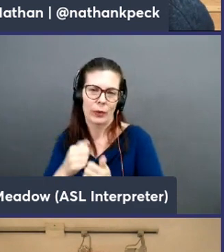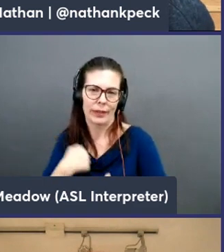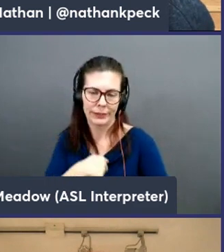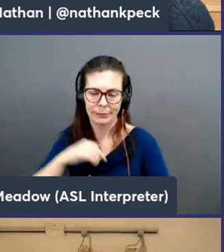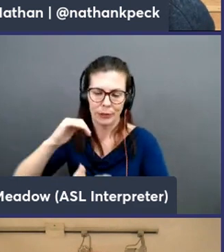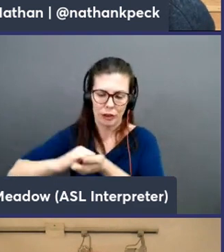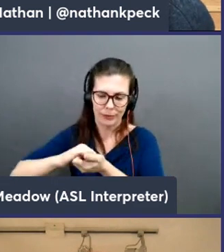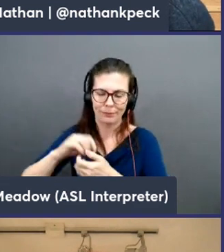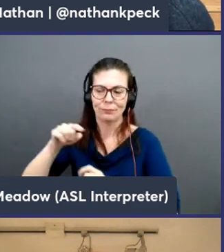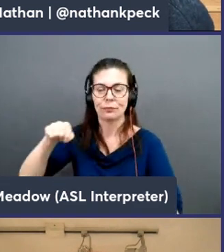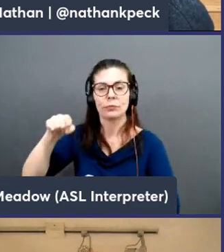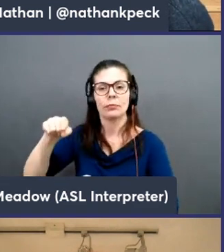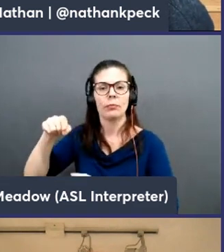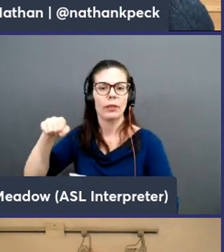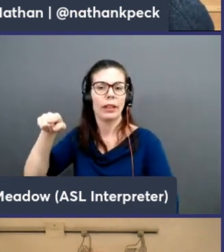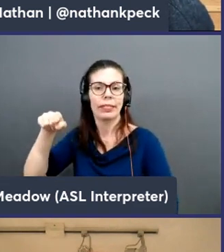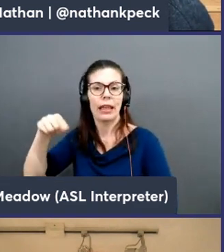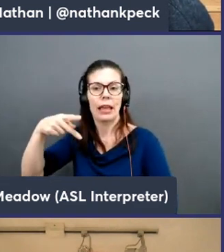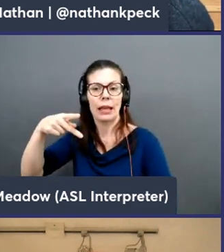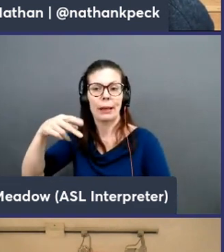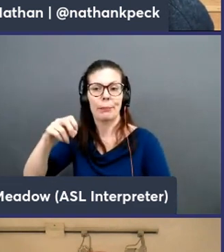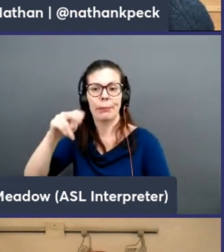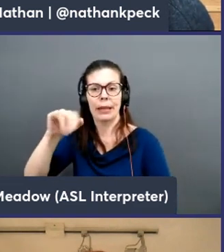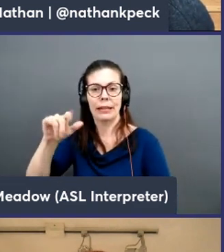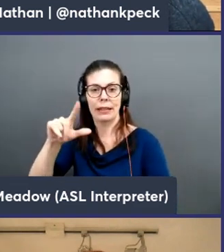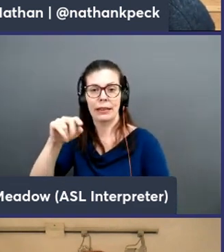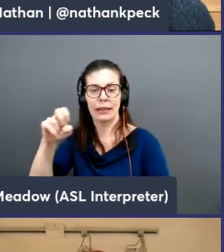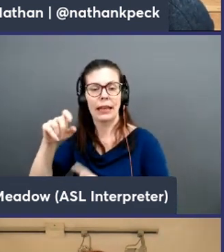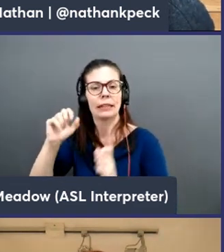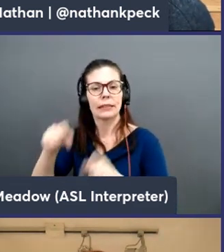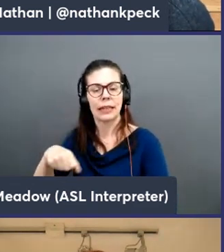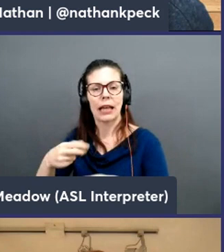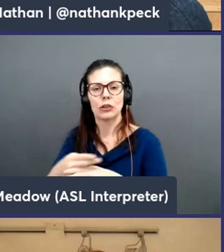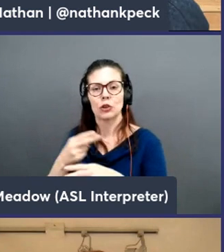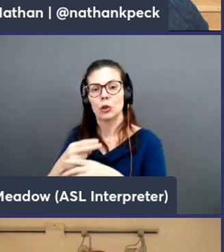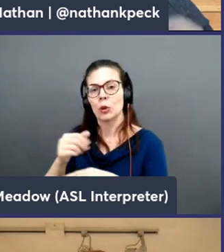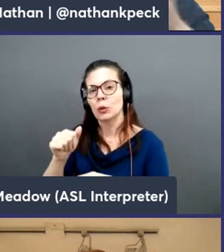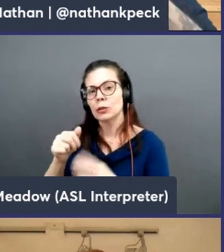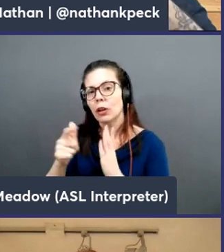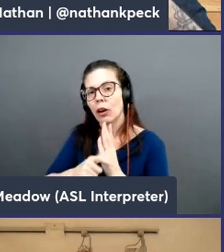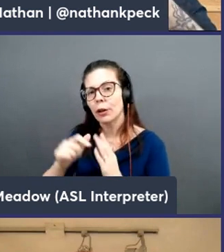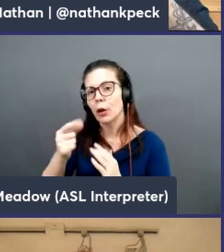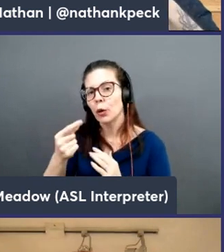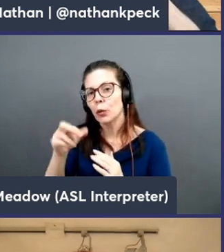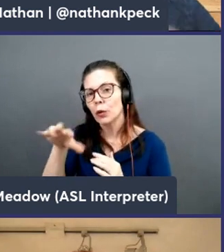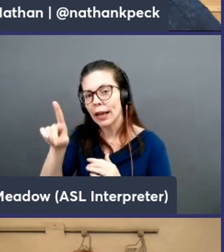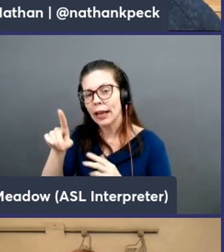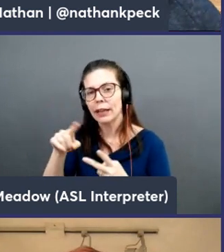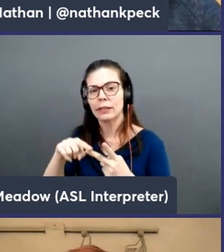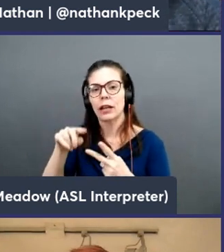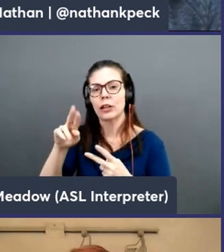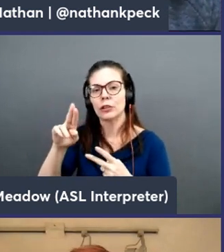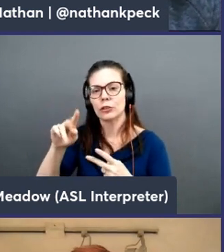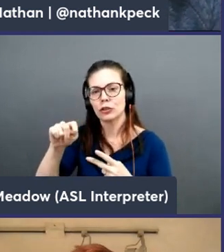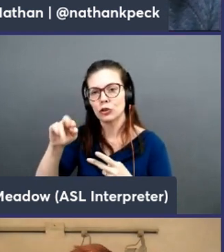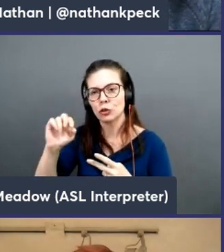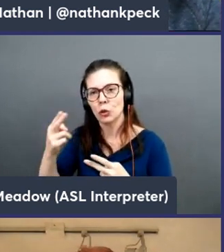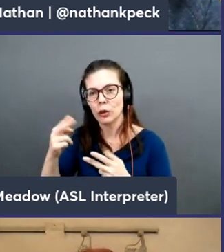they have the ability to use Autograd or Torch or TensorFlow as the interface